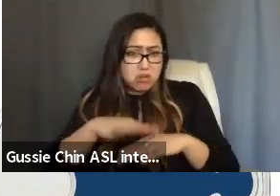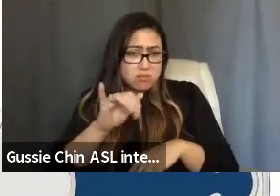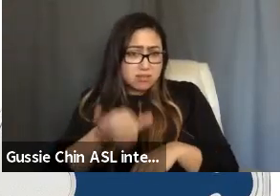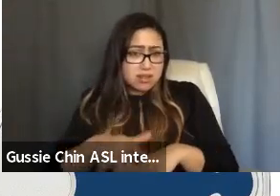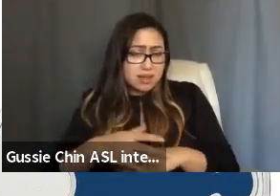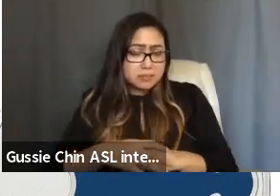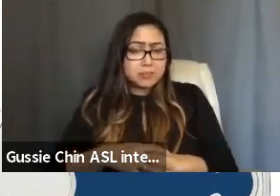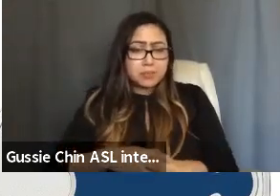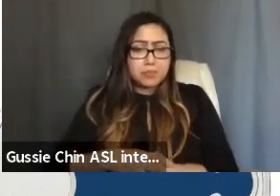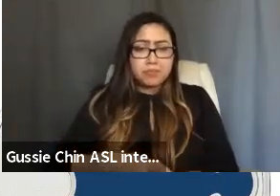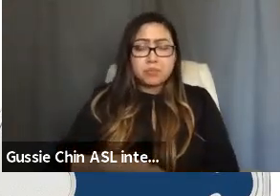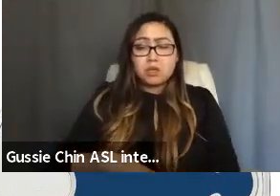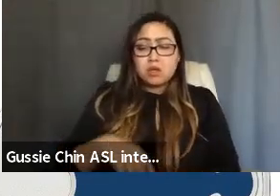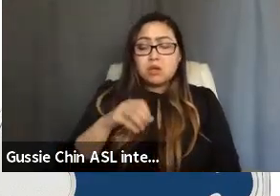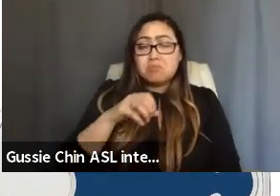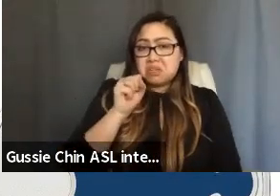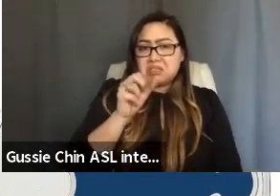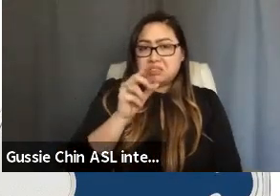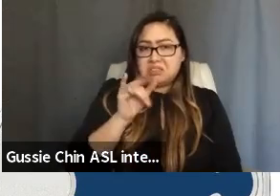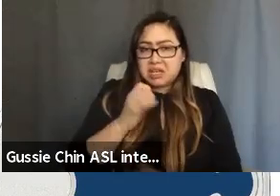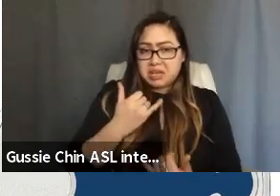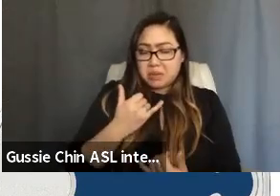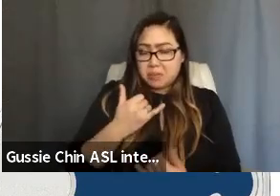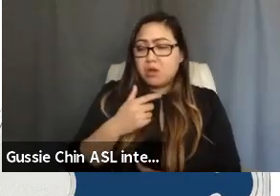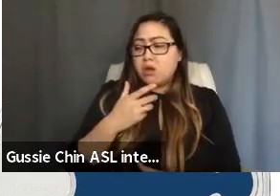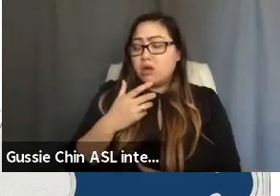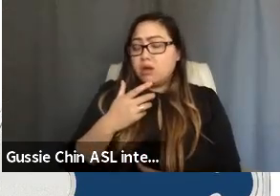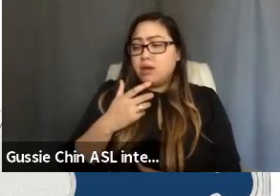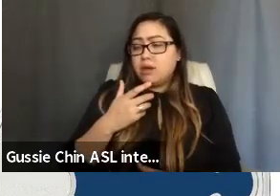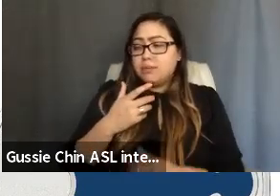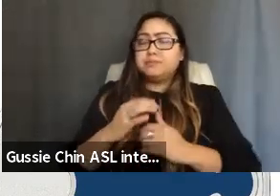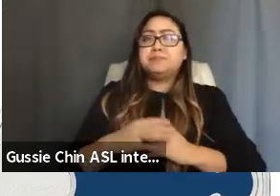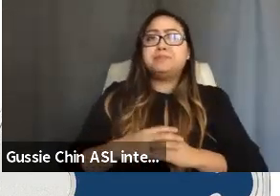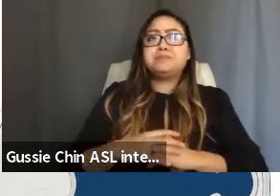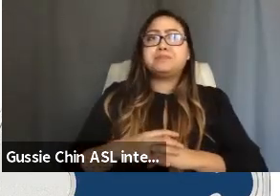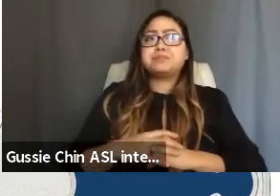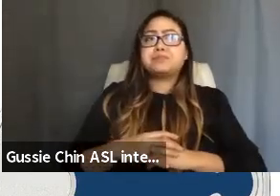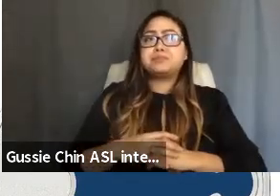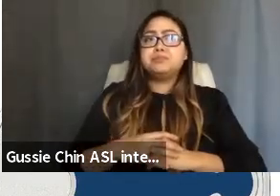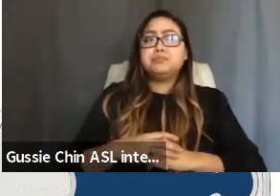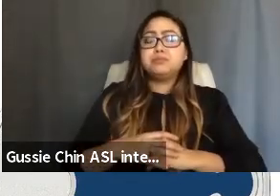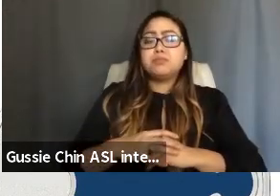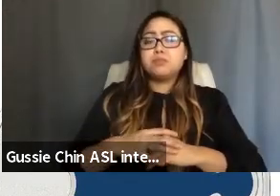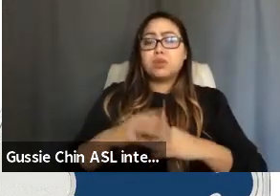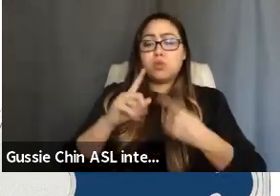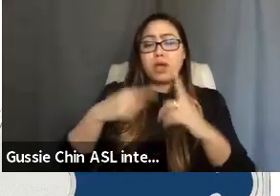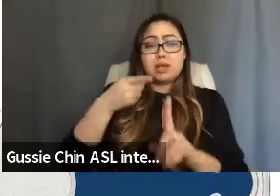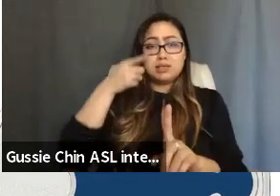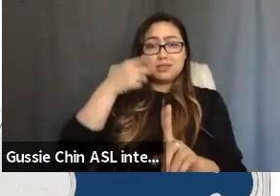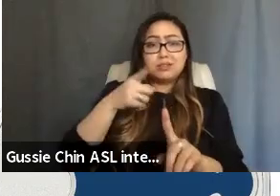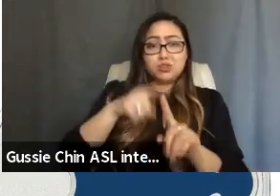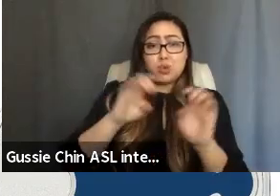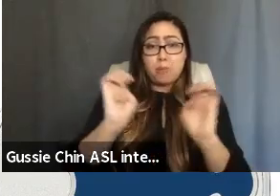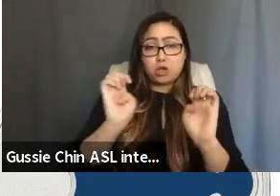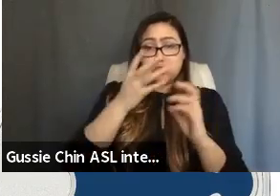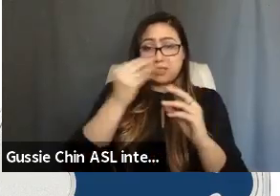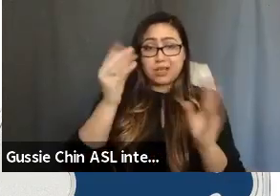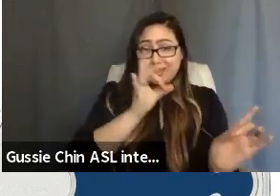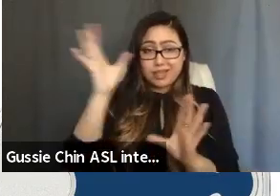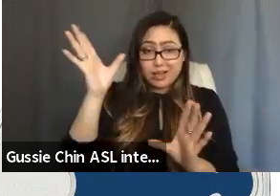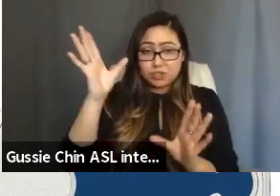So I actually, when it comes to emergencies and disasters, we have our subcommittee,